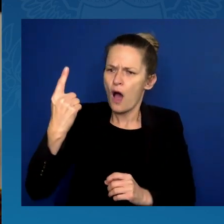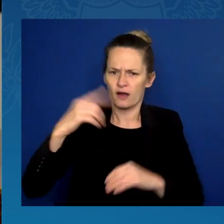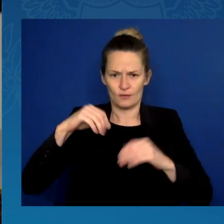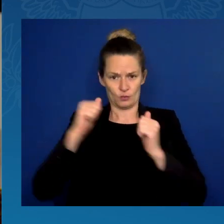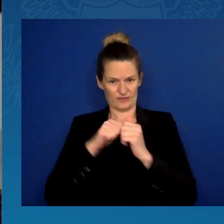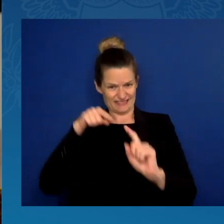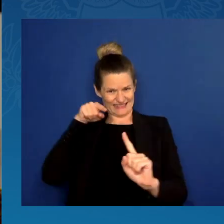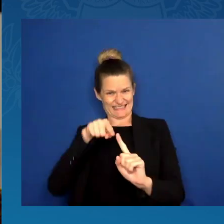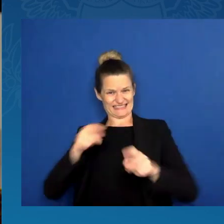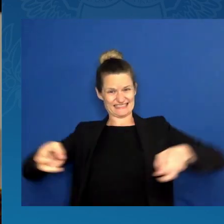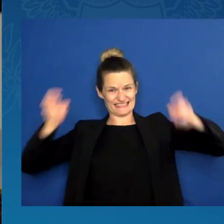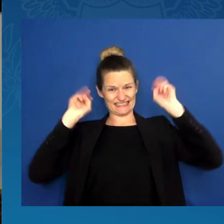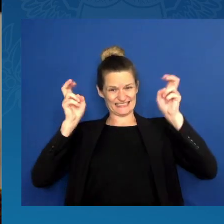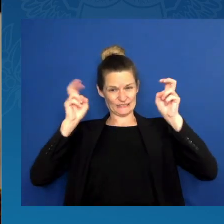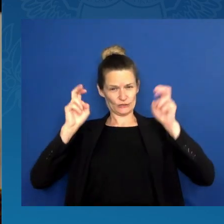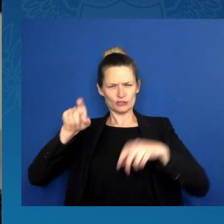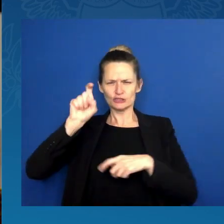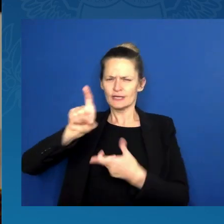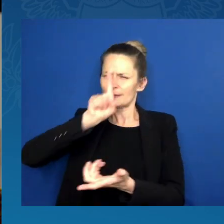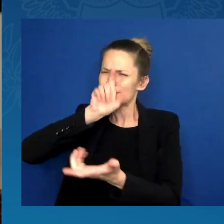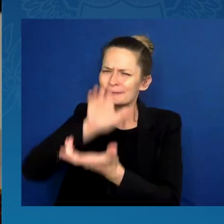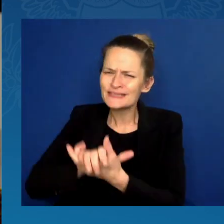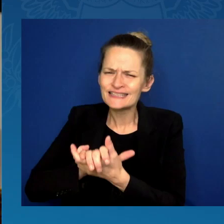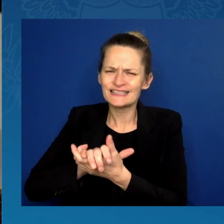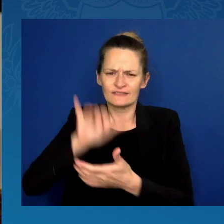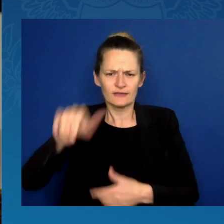that they would have to abandon their faith